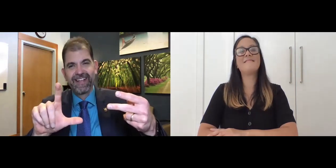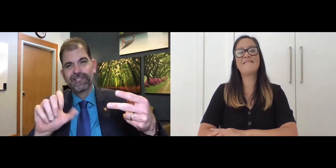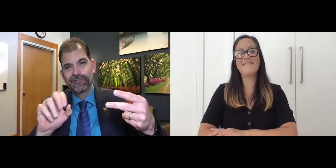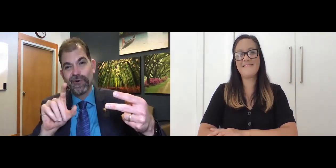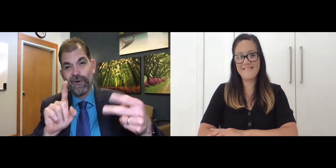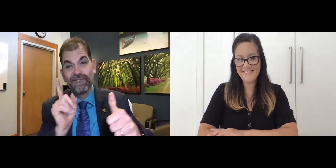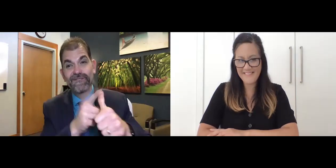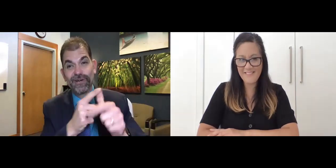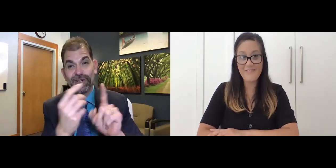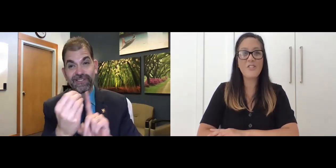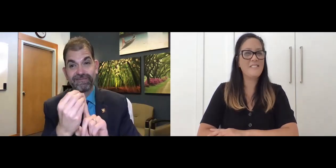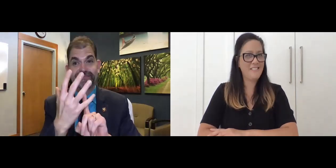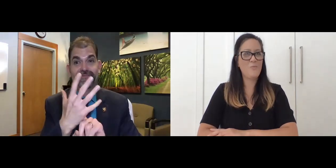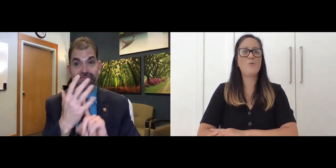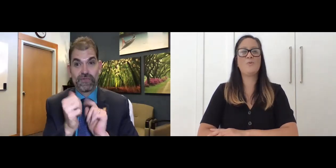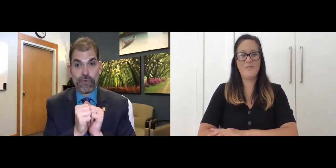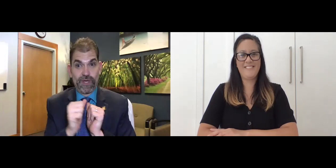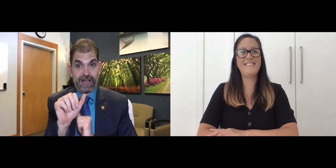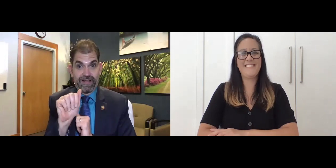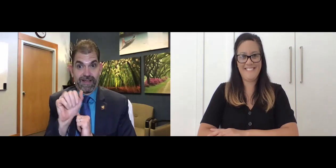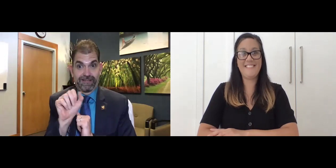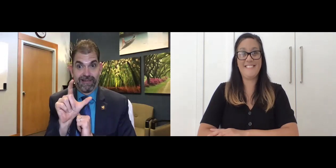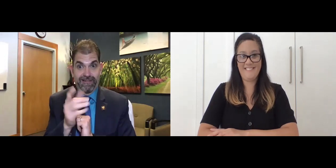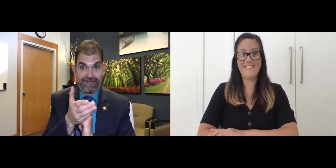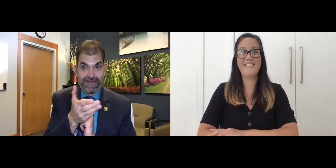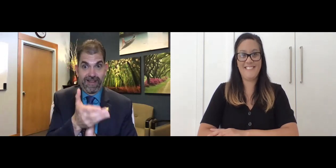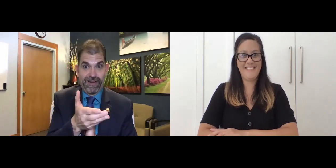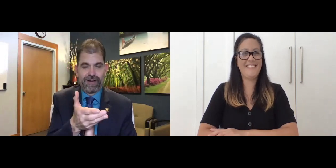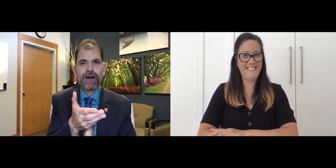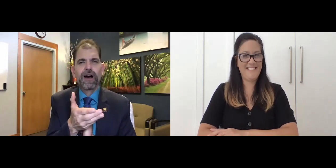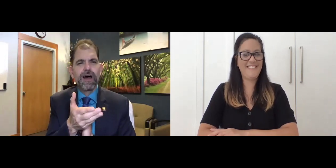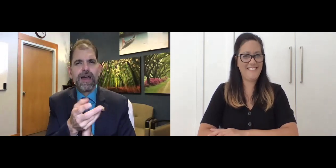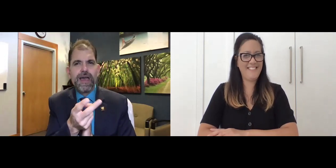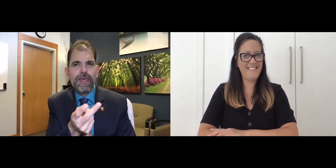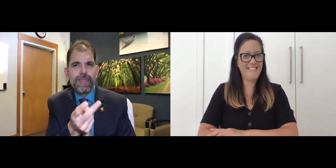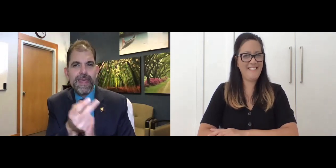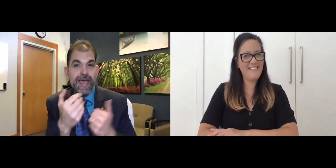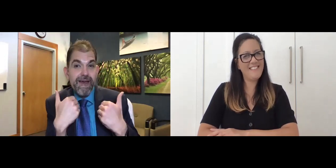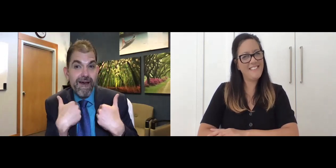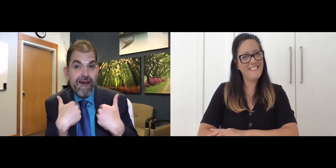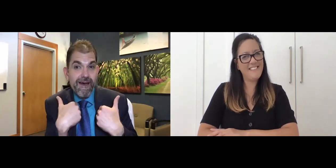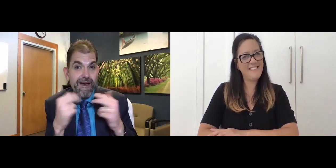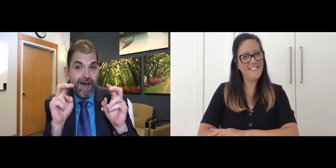students who were ASL users, so that was my first experience with ASL.